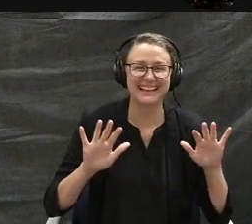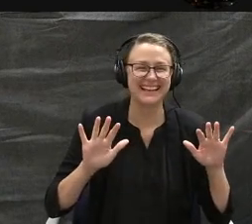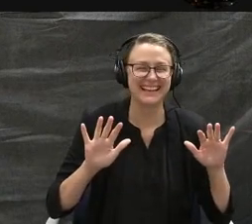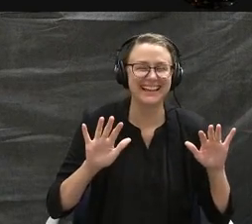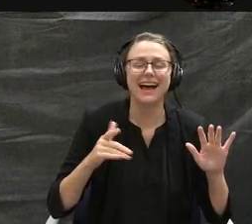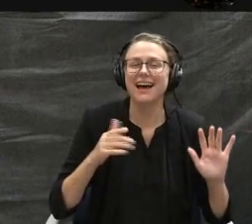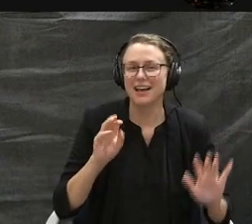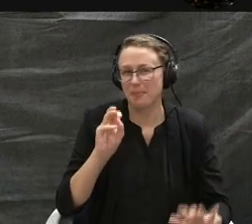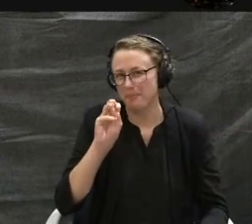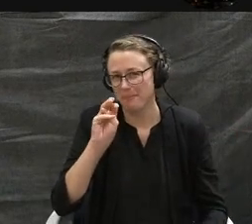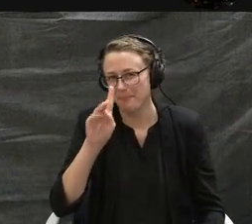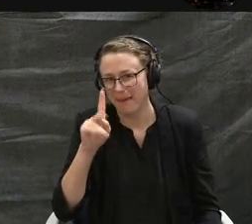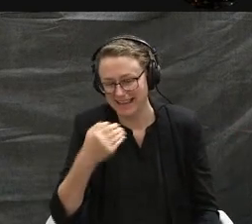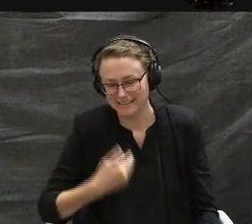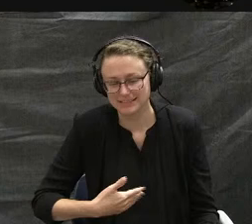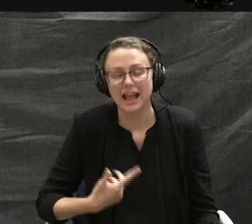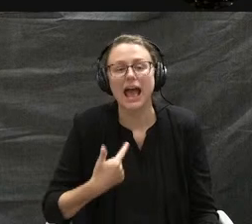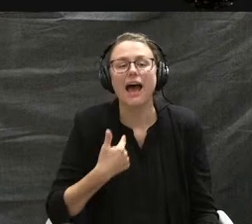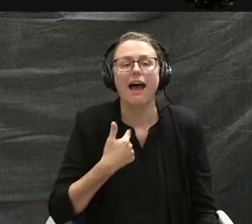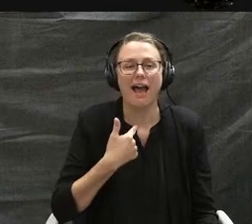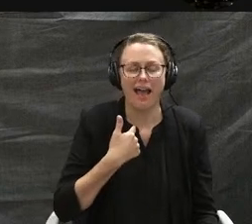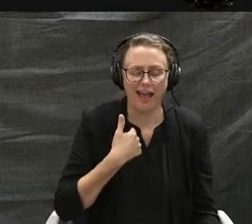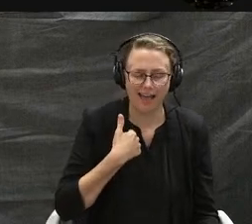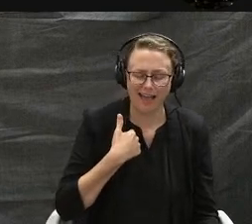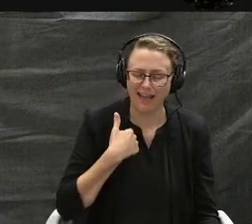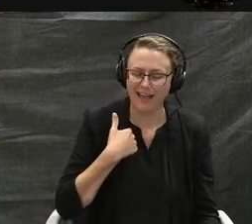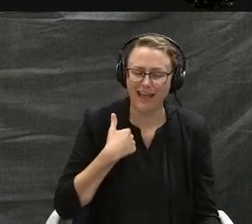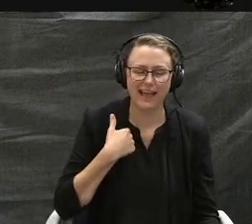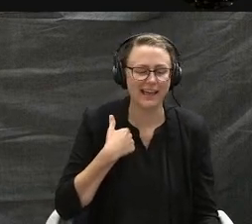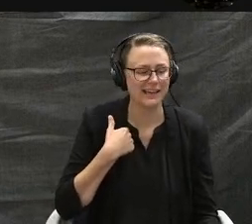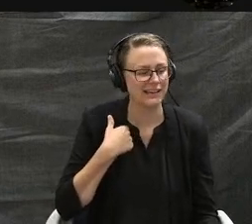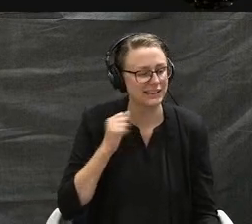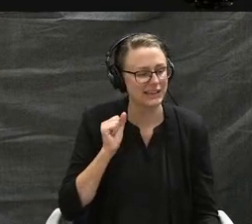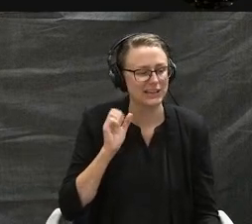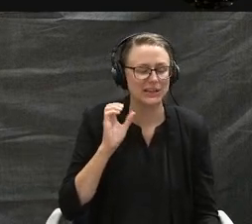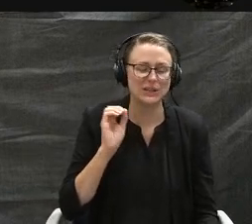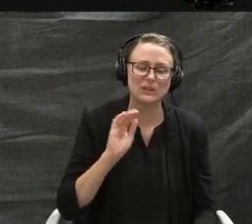I was just gonna say I so move a baby. Goals is stated with the